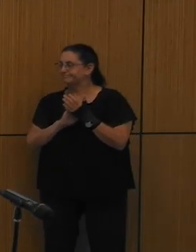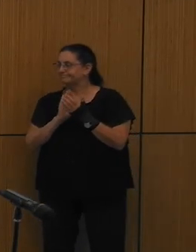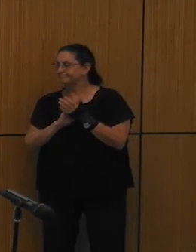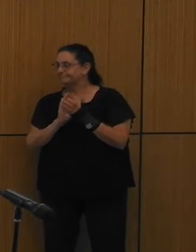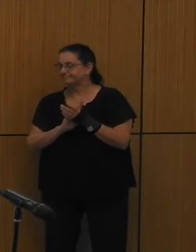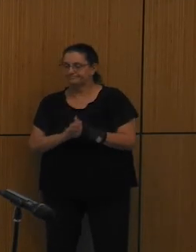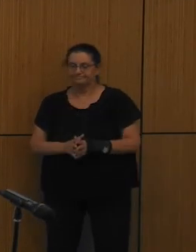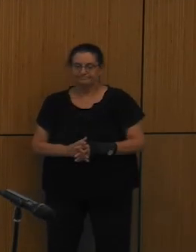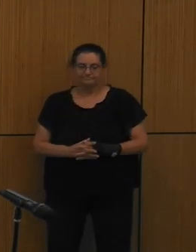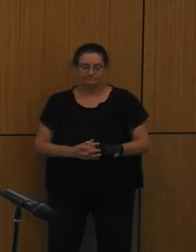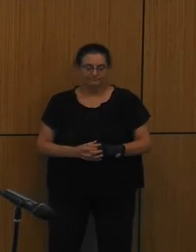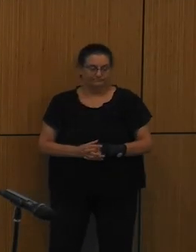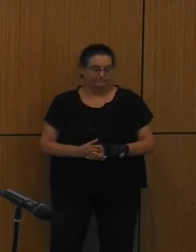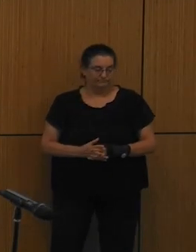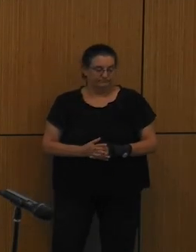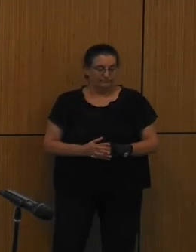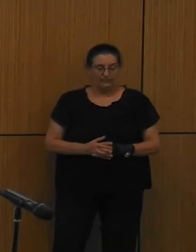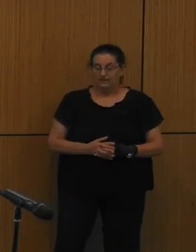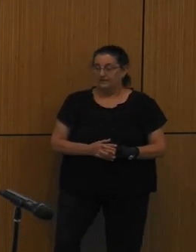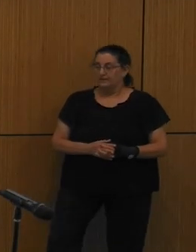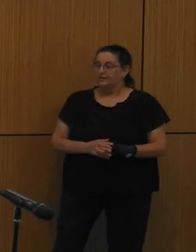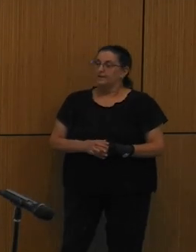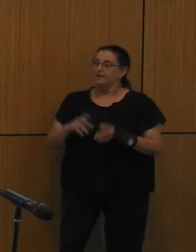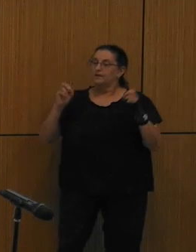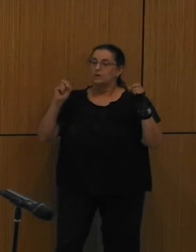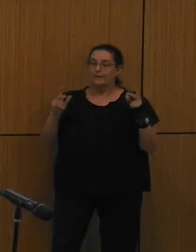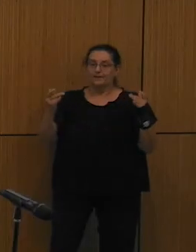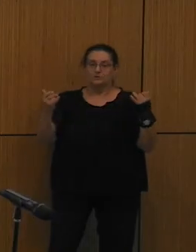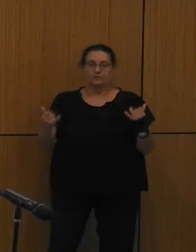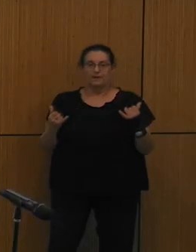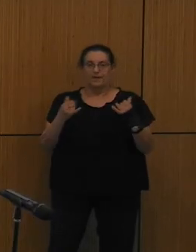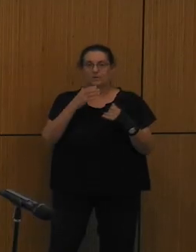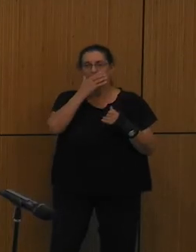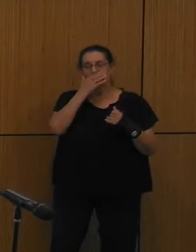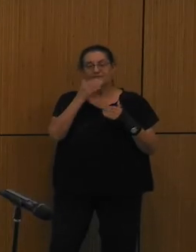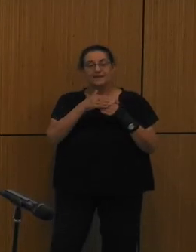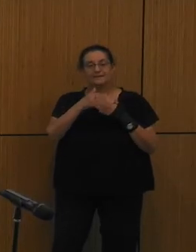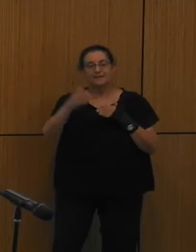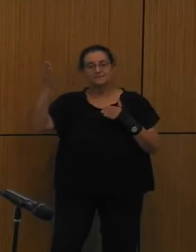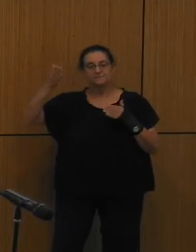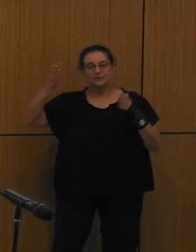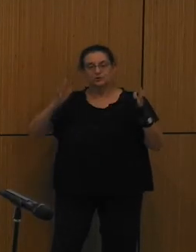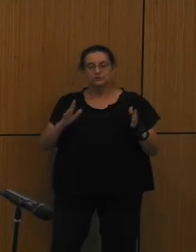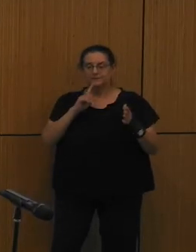It's a really amazing. All right, so the next speaker, is actually